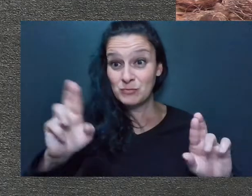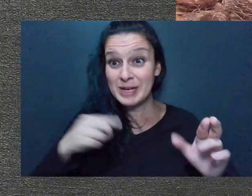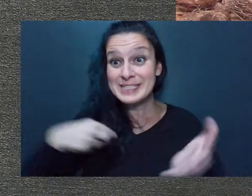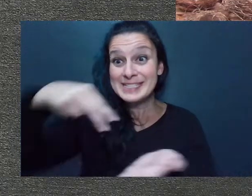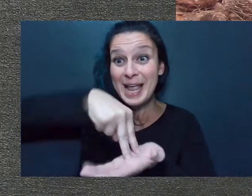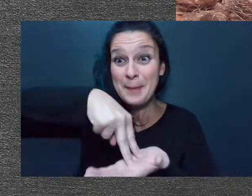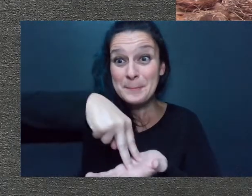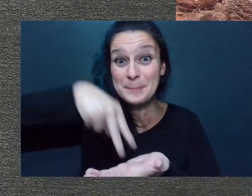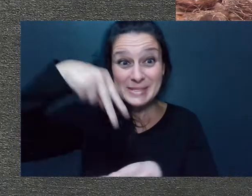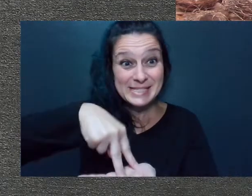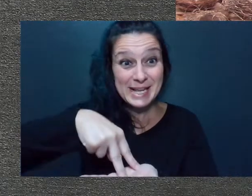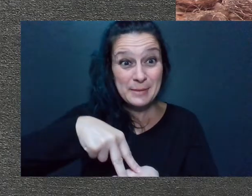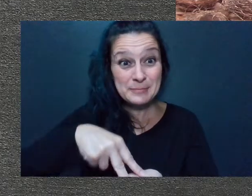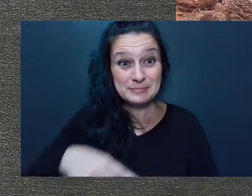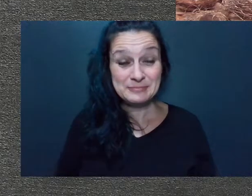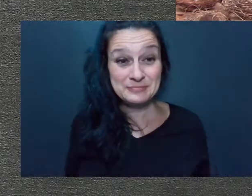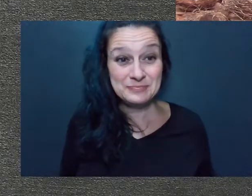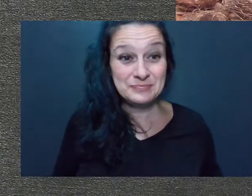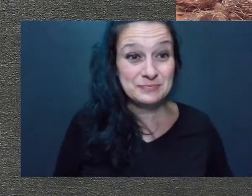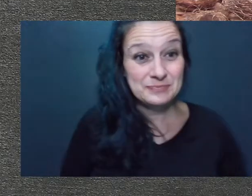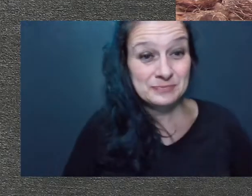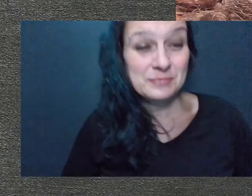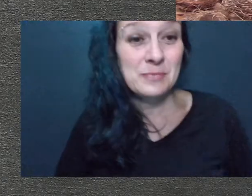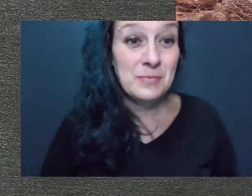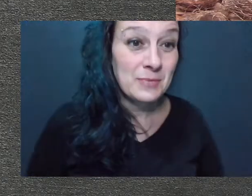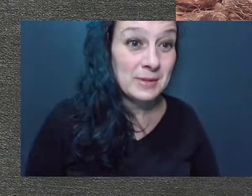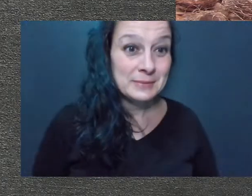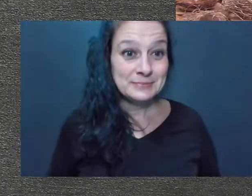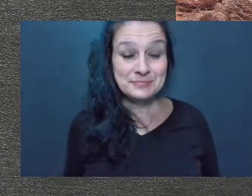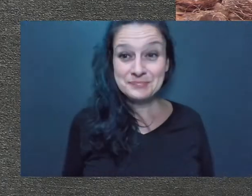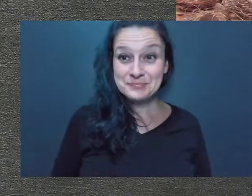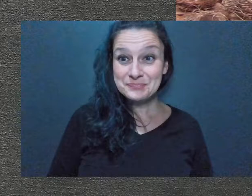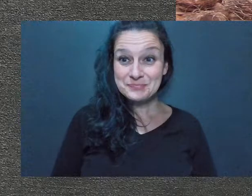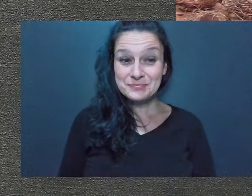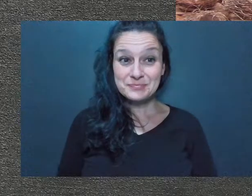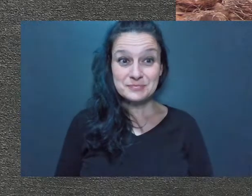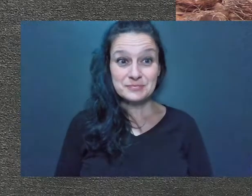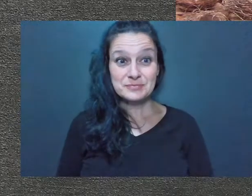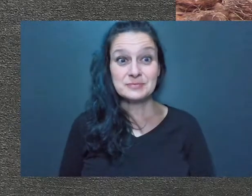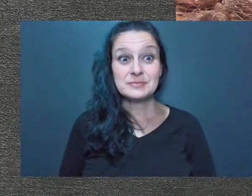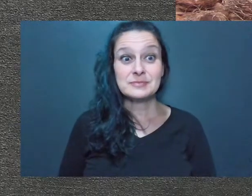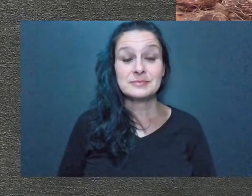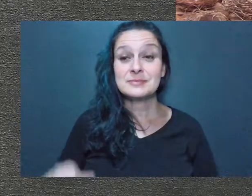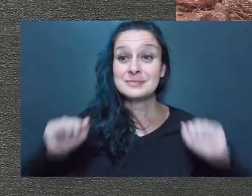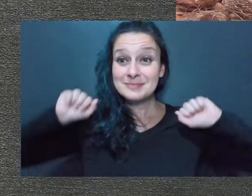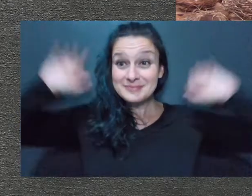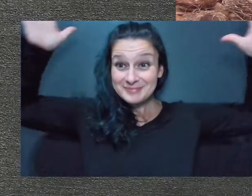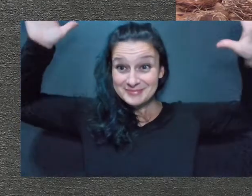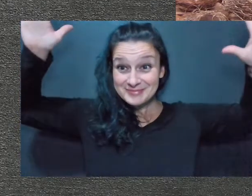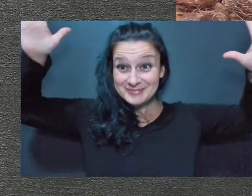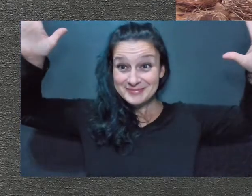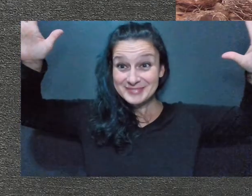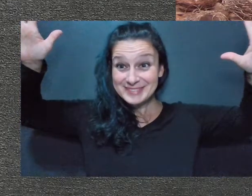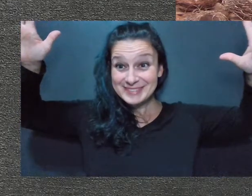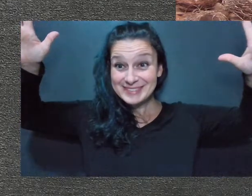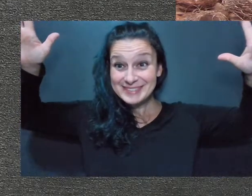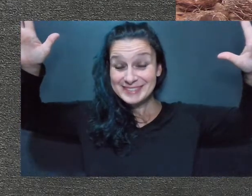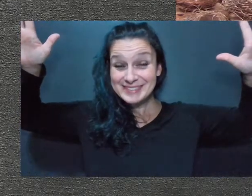Everybody stand up. Stand up, Twiggle. Here we go. Put your hands up in the air.